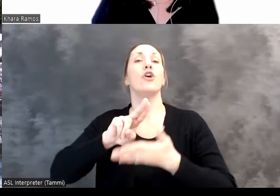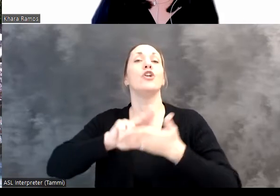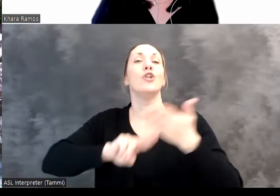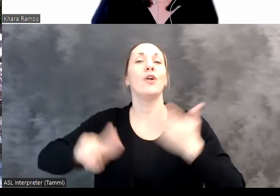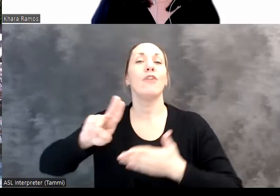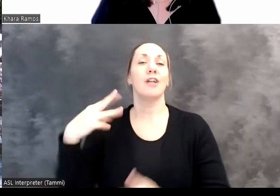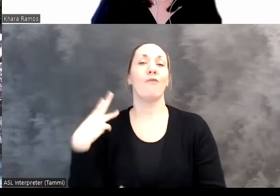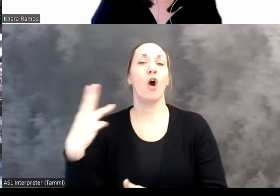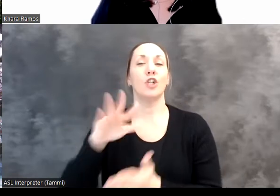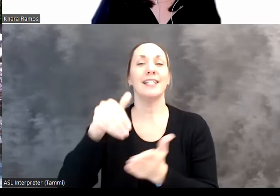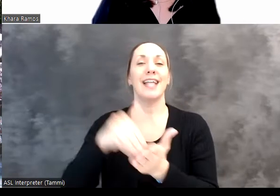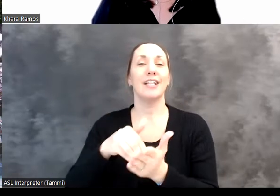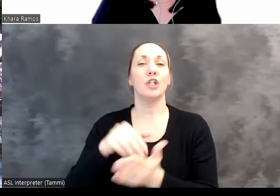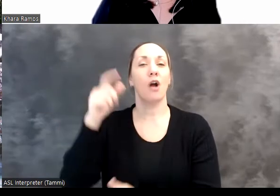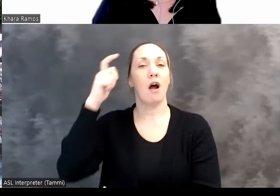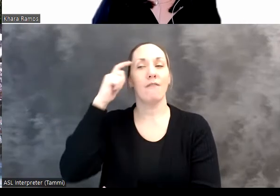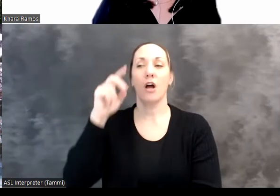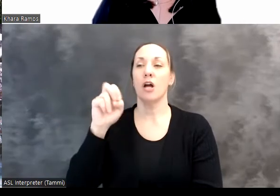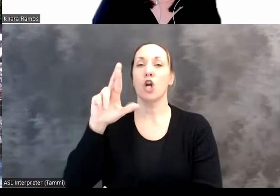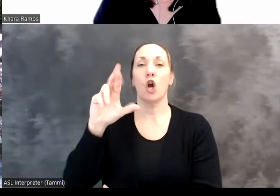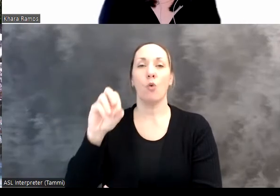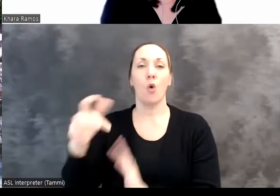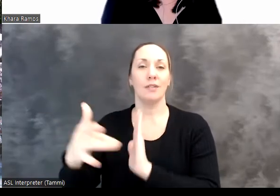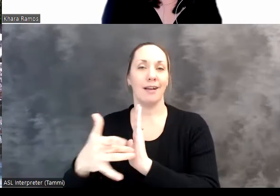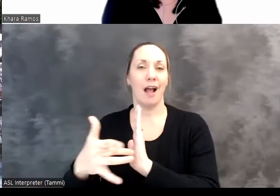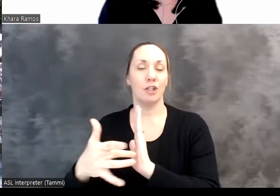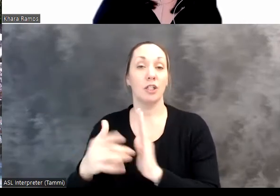continues to be my participation in the University